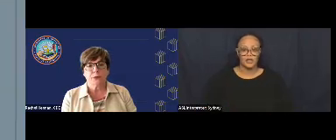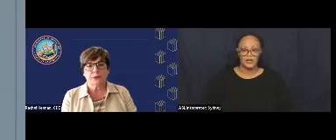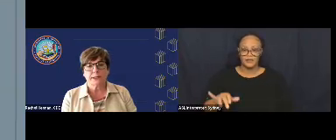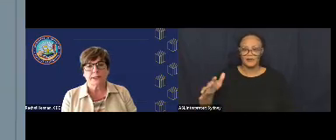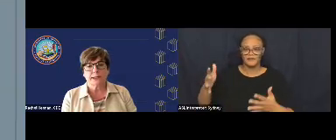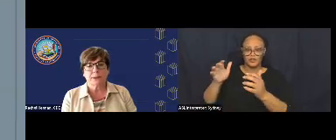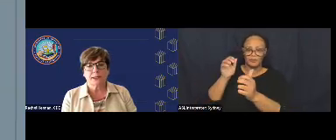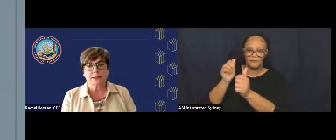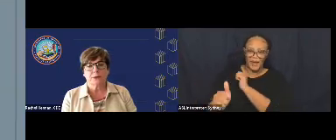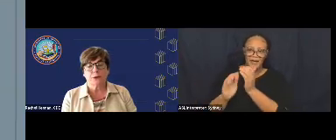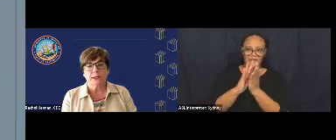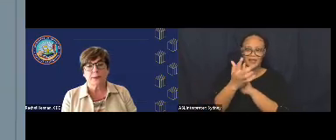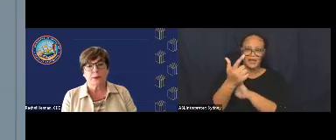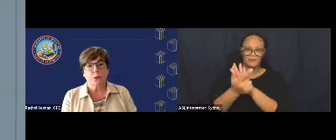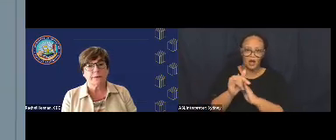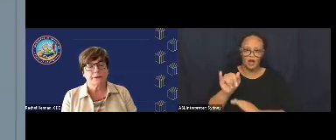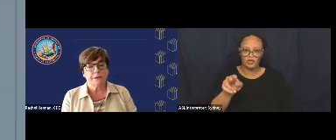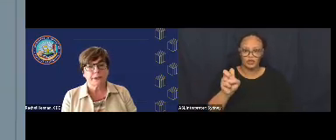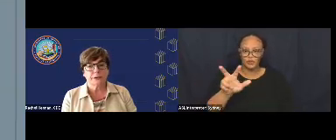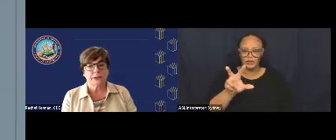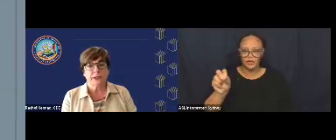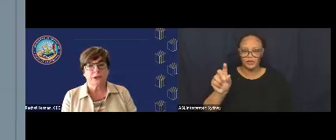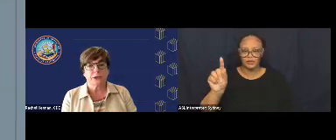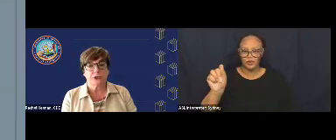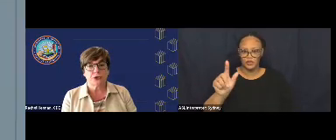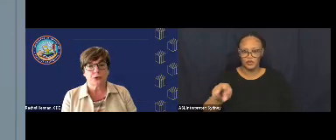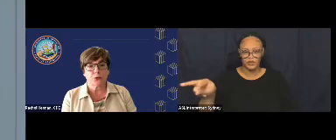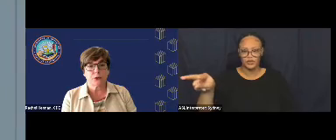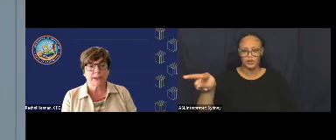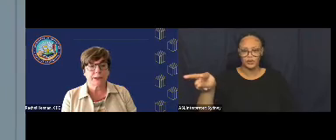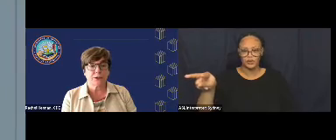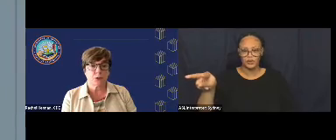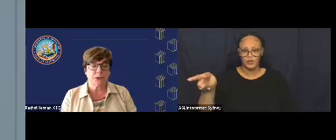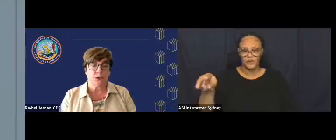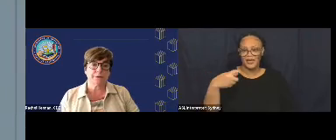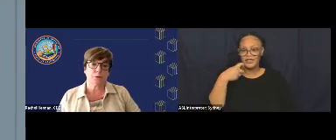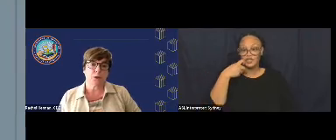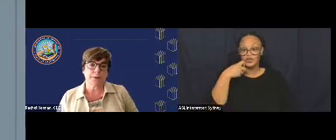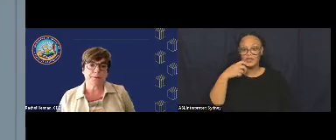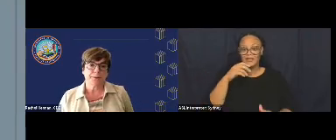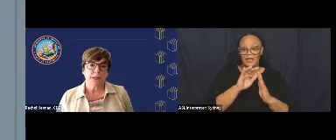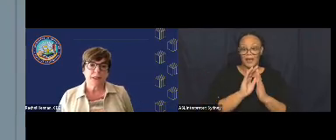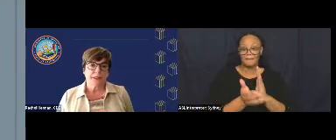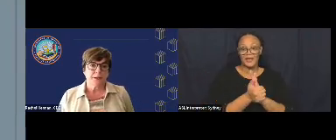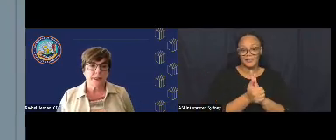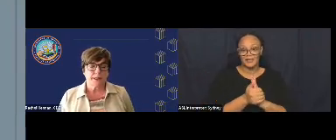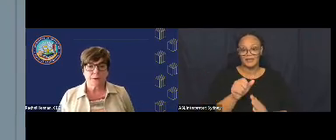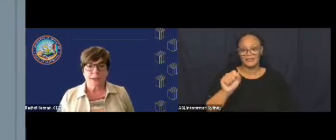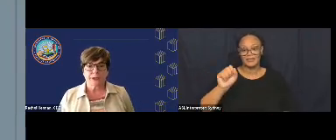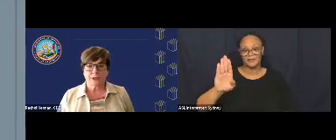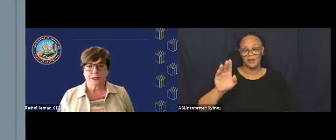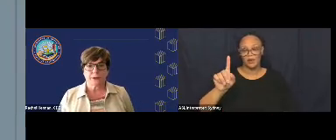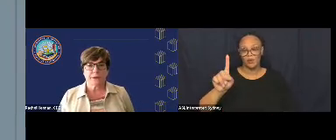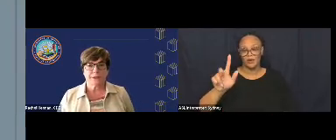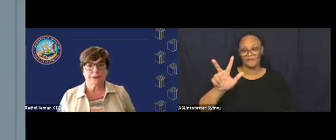was most recently amended through Senate Bill 153 on June 29, 2024. So, as a reminder to everyone,